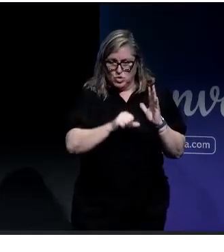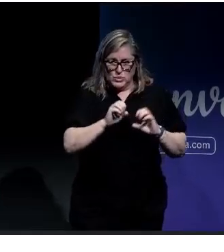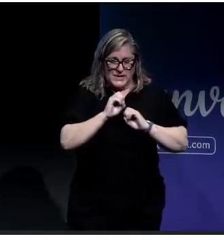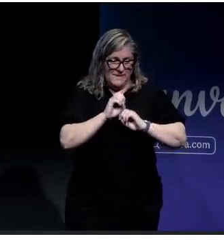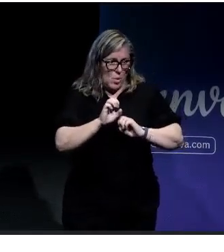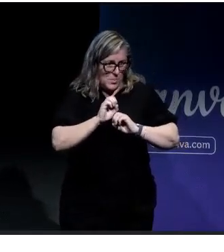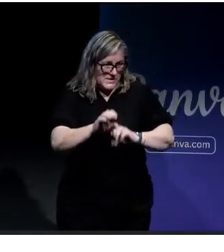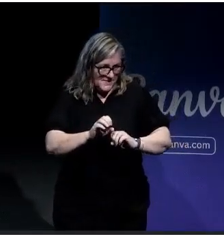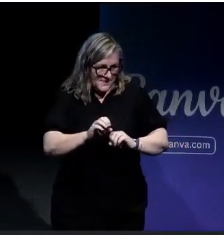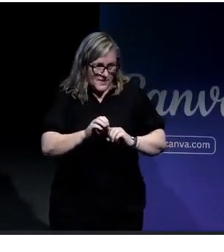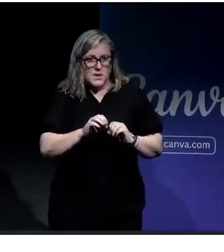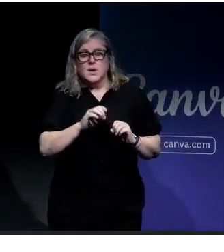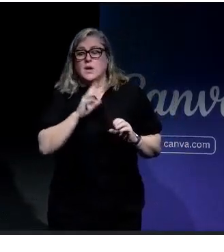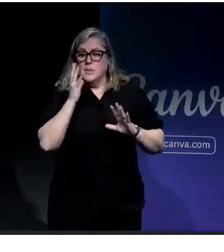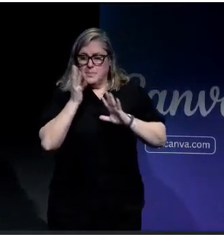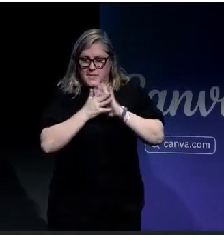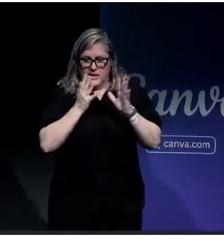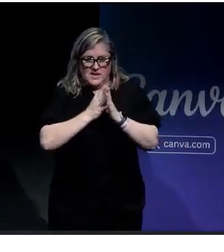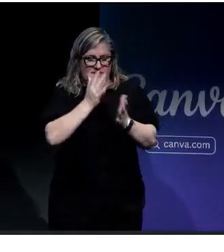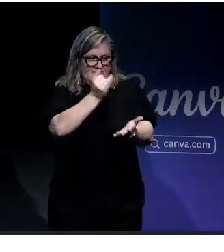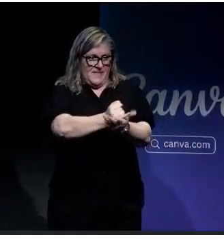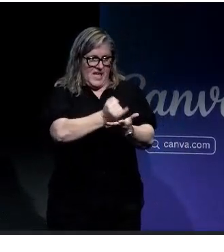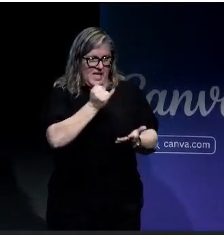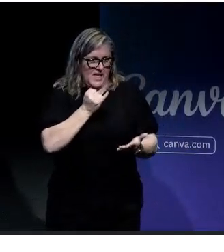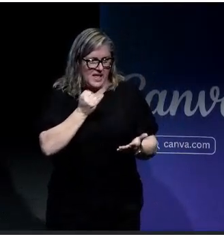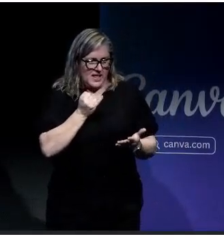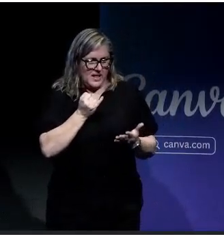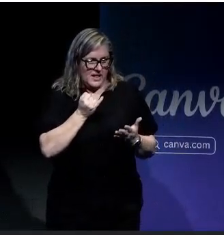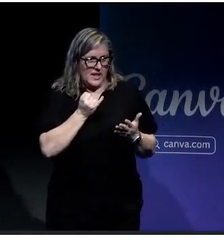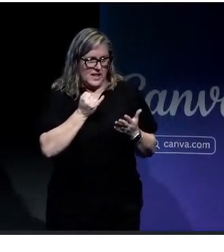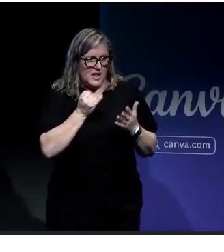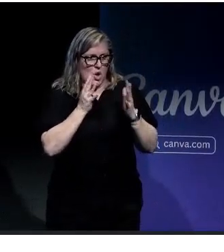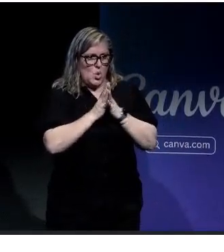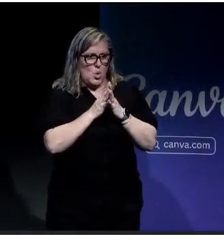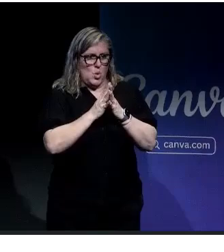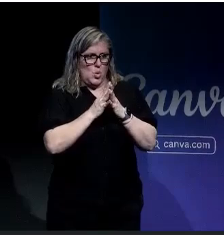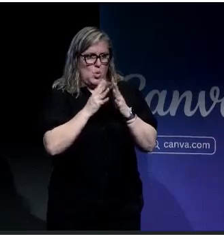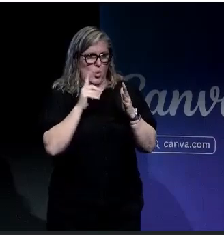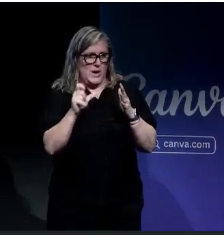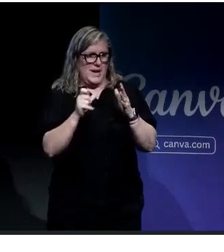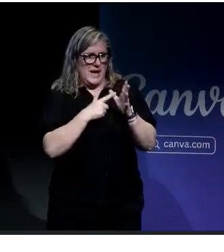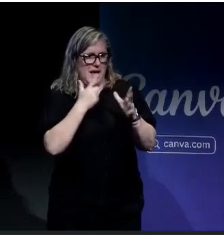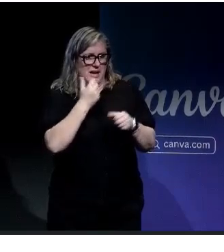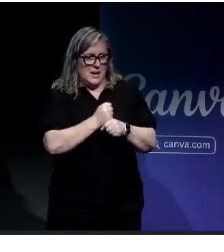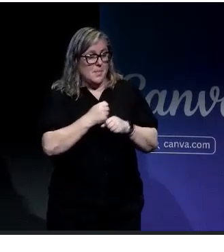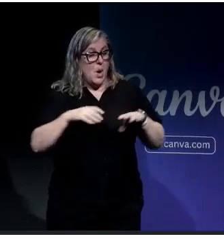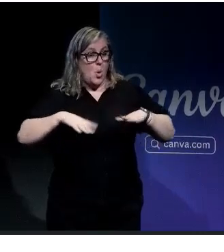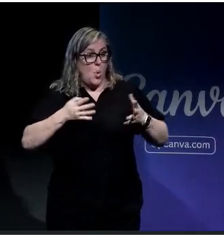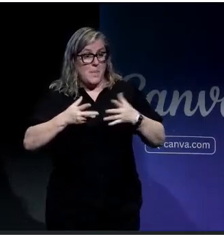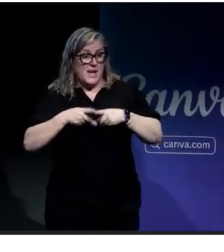then that is a failure, a WCAG failure. Uh, but the automated tool won't pick that up because the automated